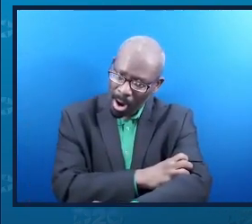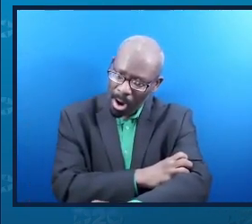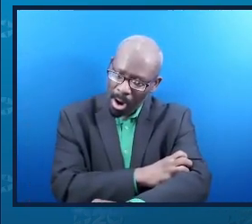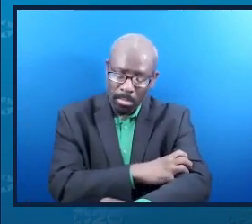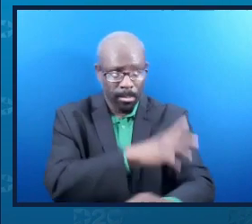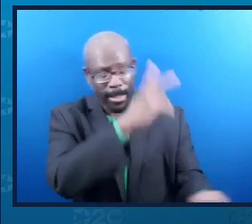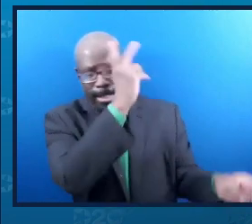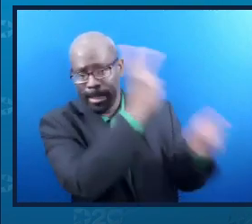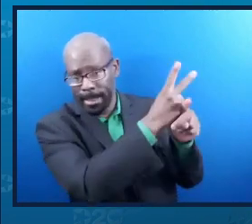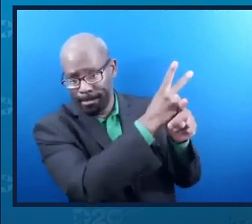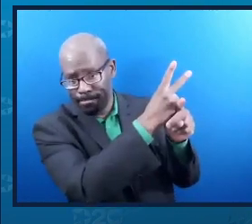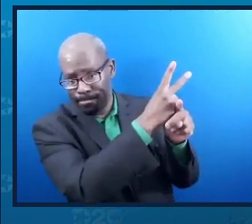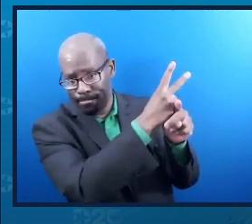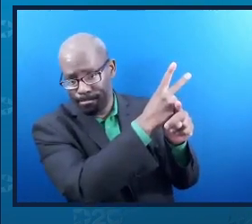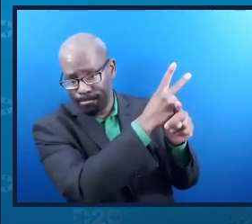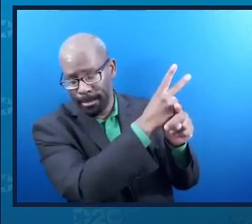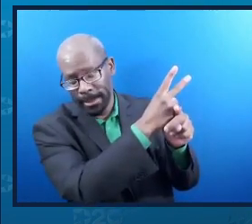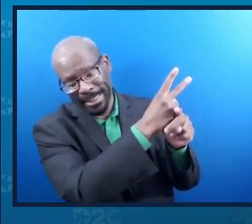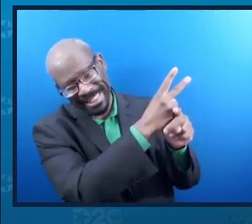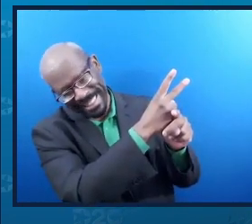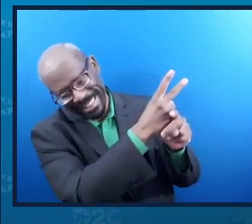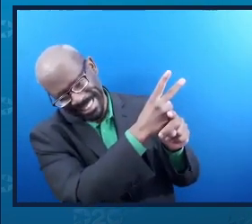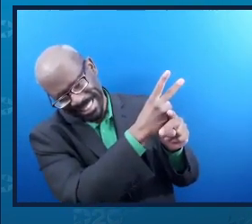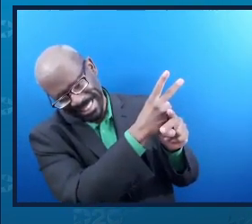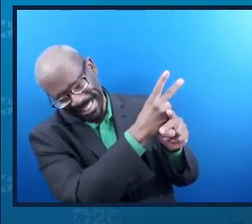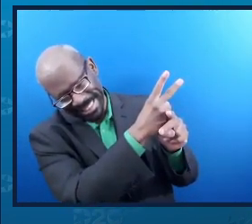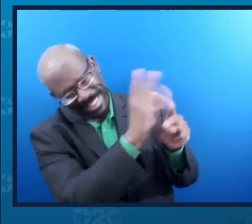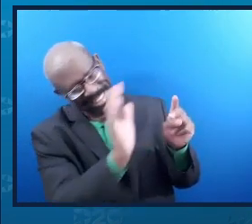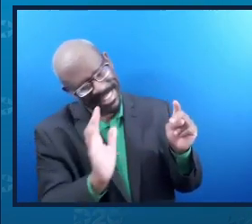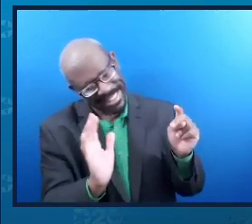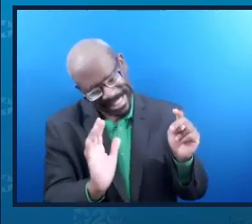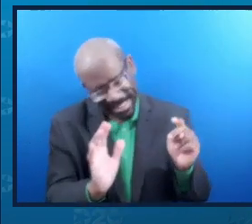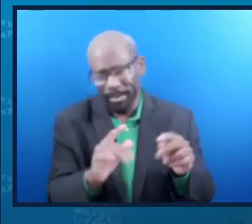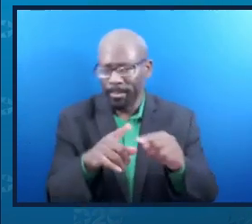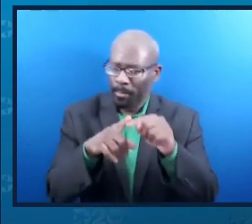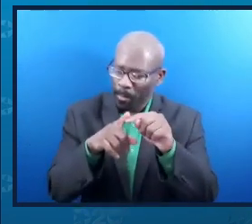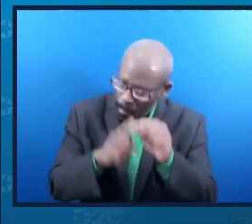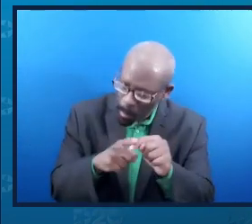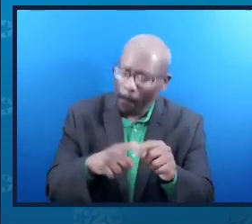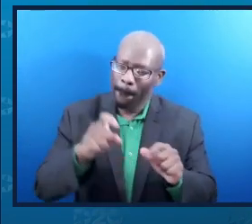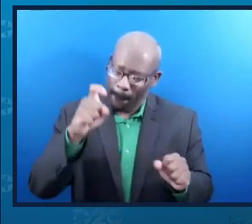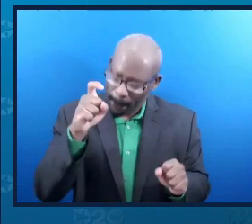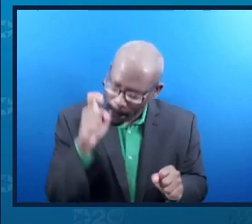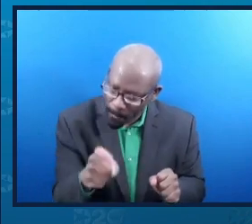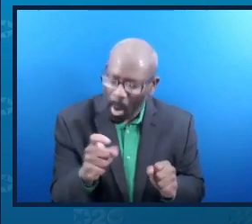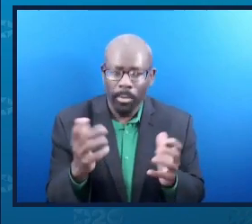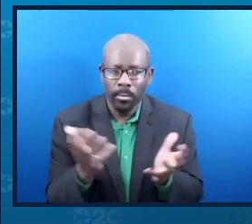THEY ARE COUNTING ON YOUR CITIZENS.